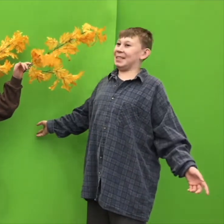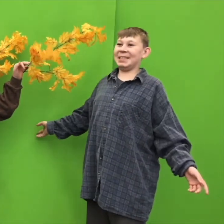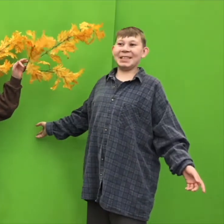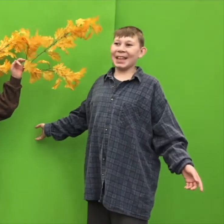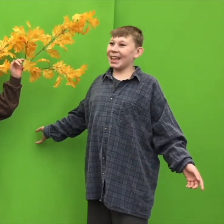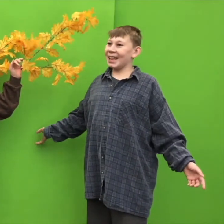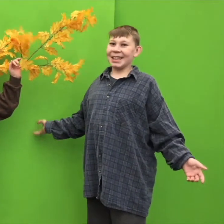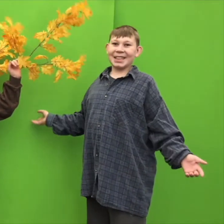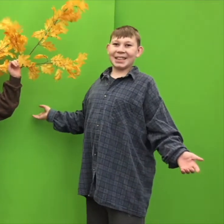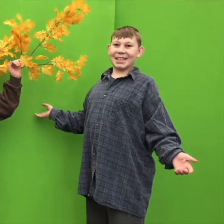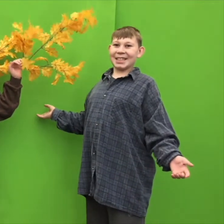nothing